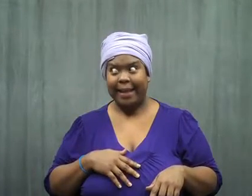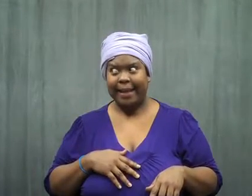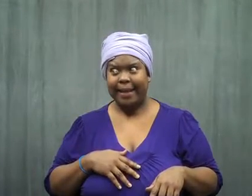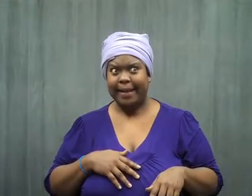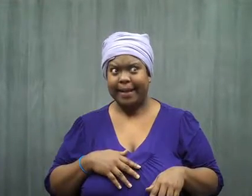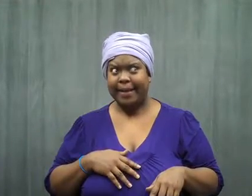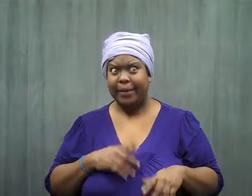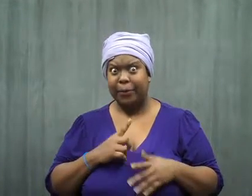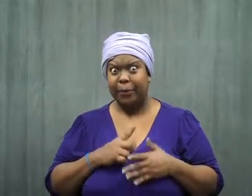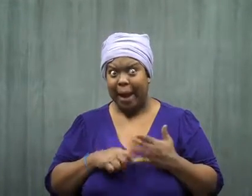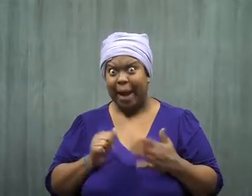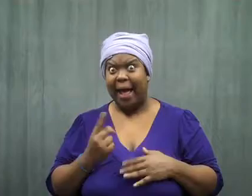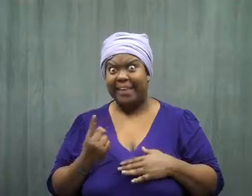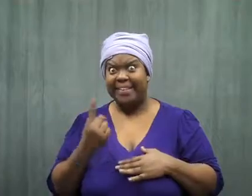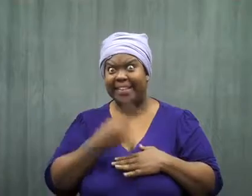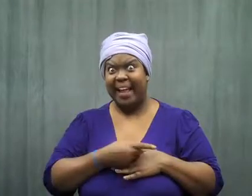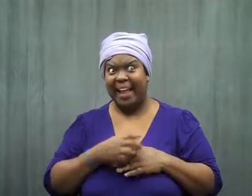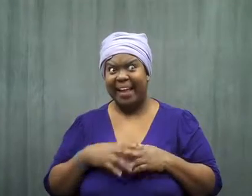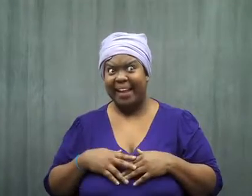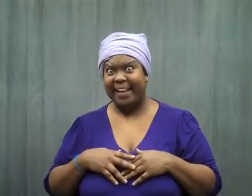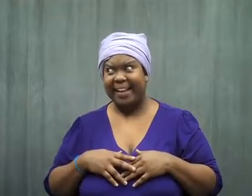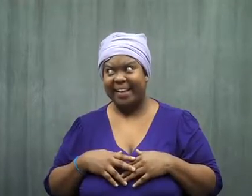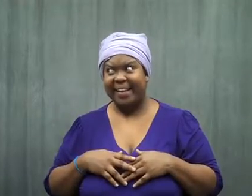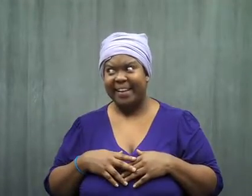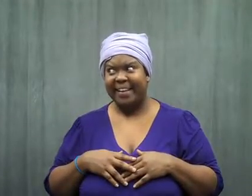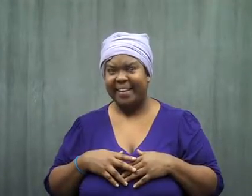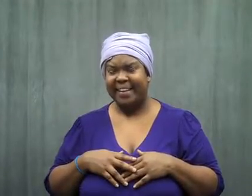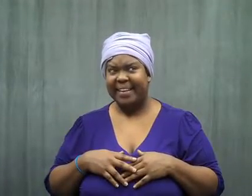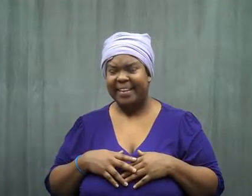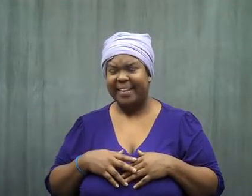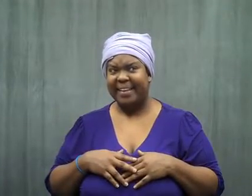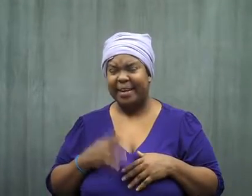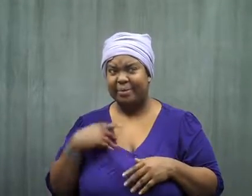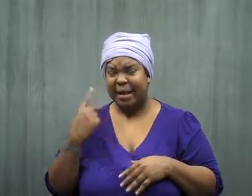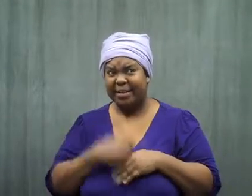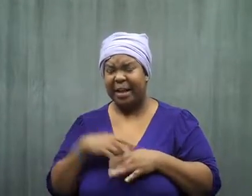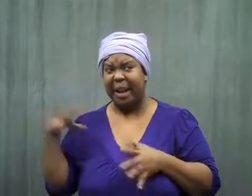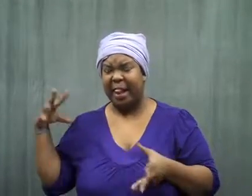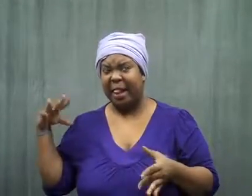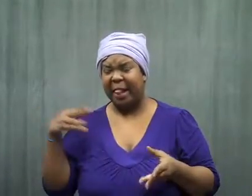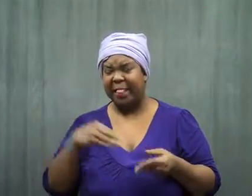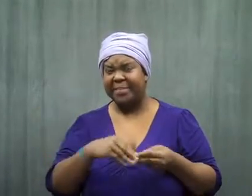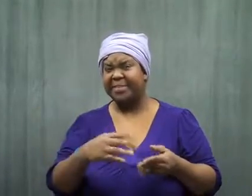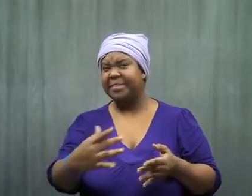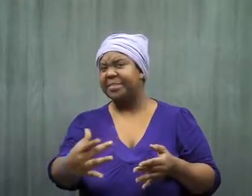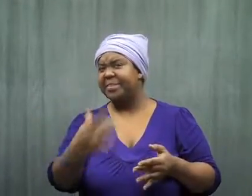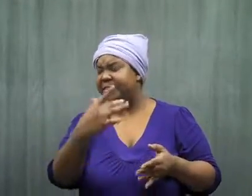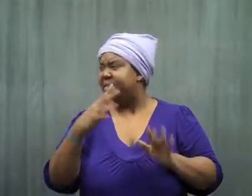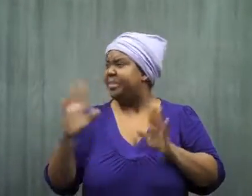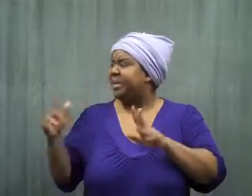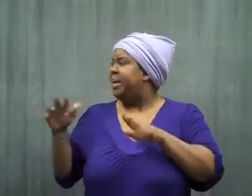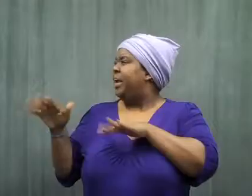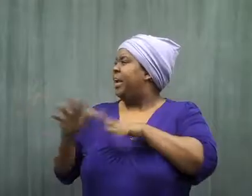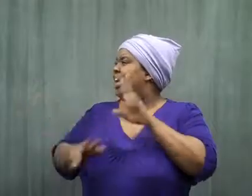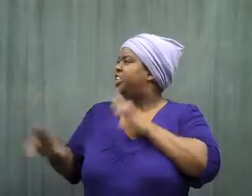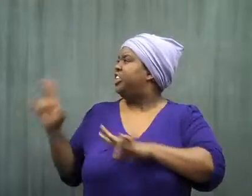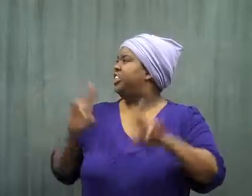What a day!